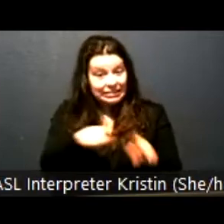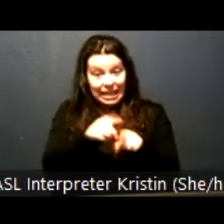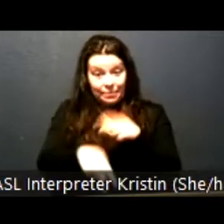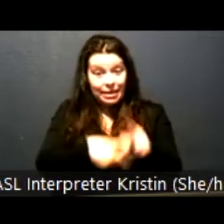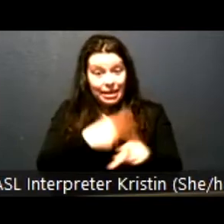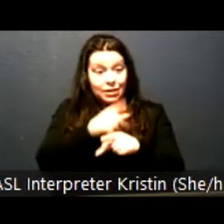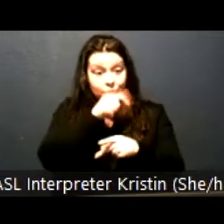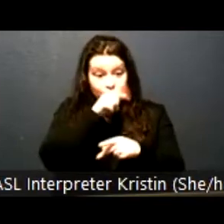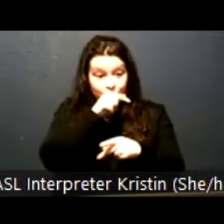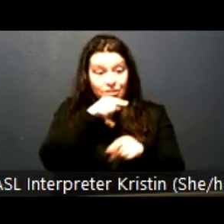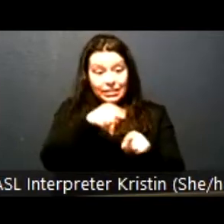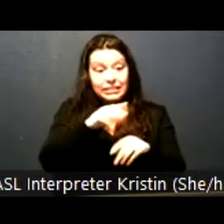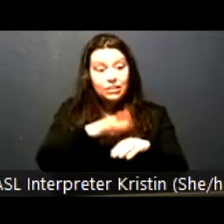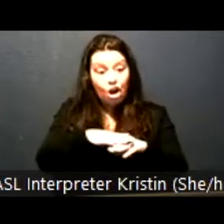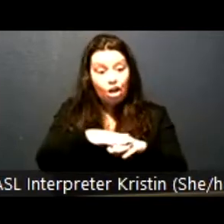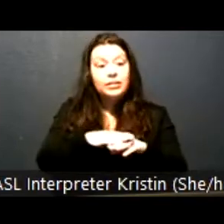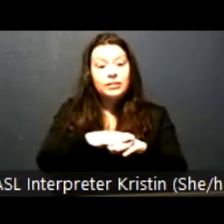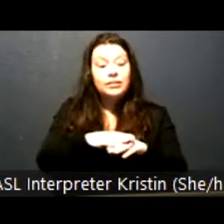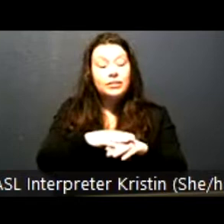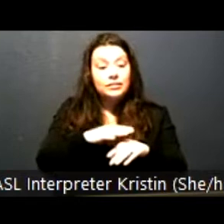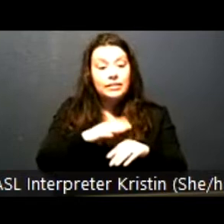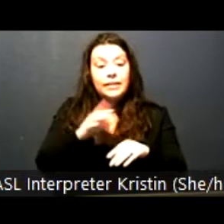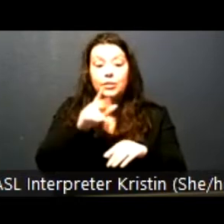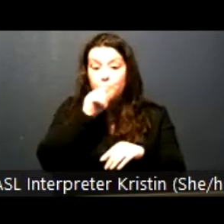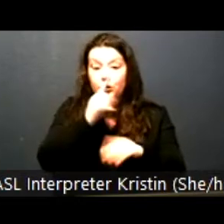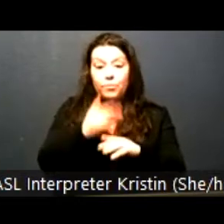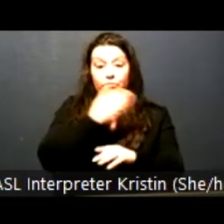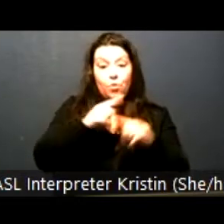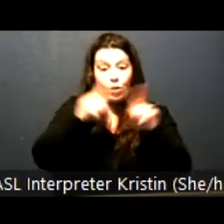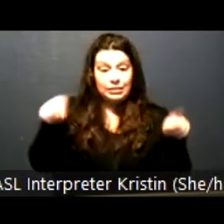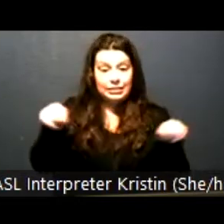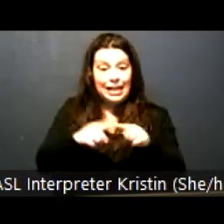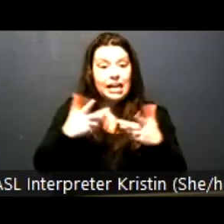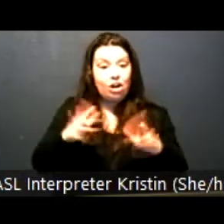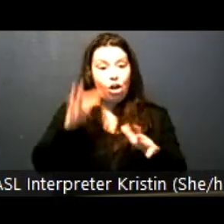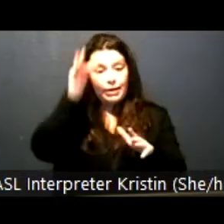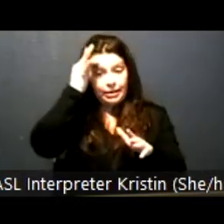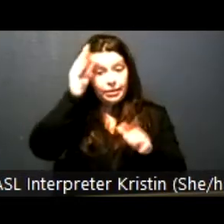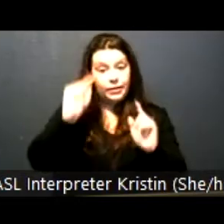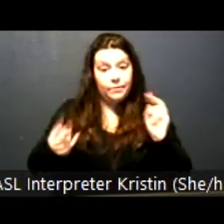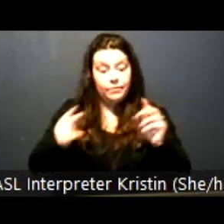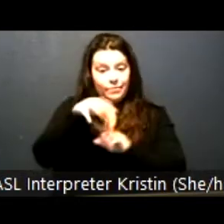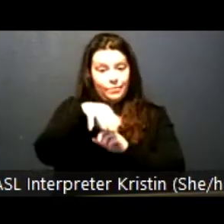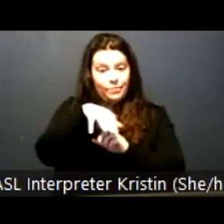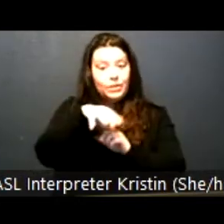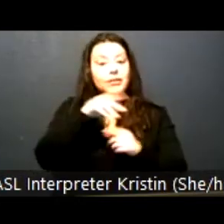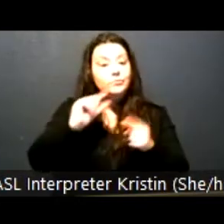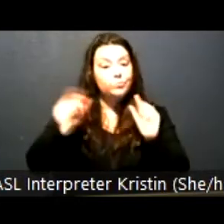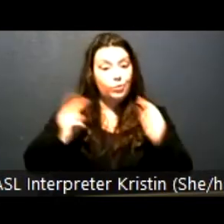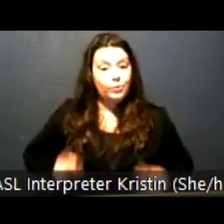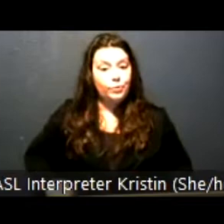in the previous slide had, um, actually molted into what we call non-breeding plumage or non-breeding feathers